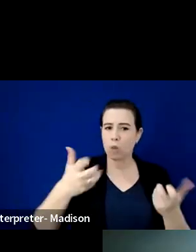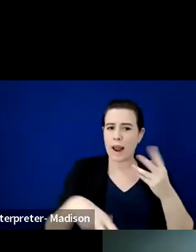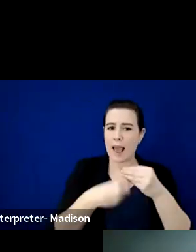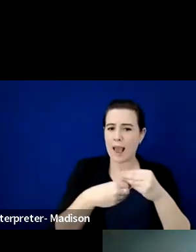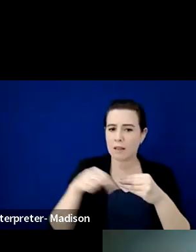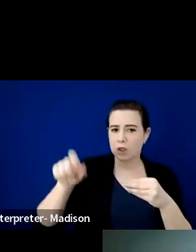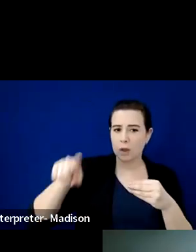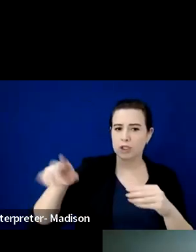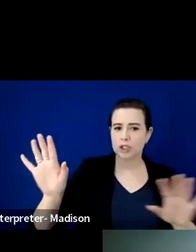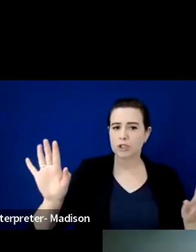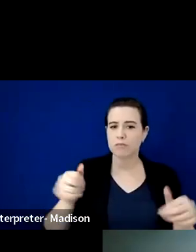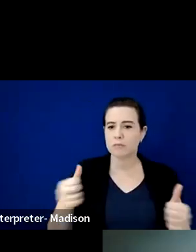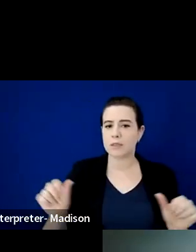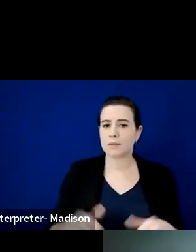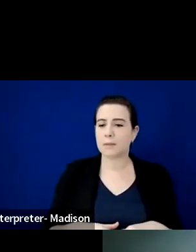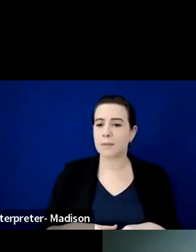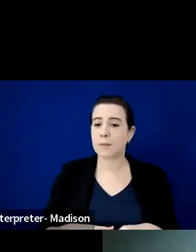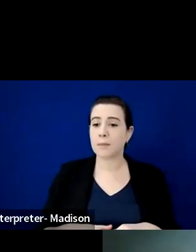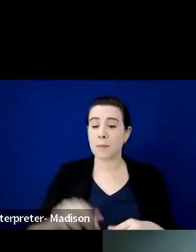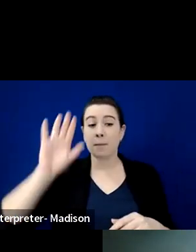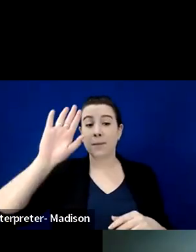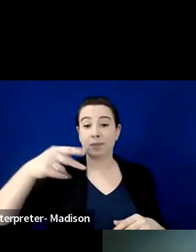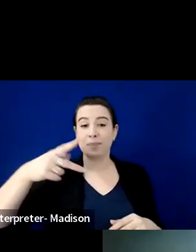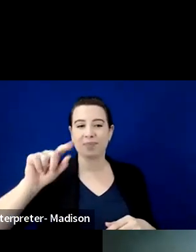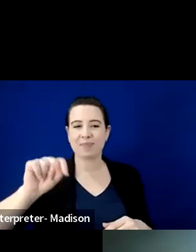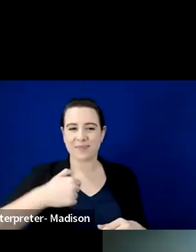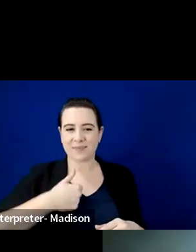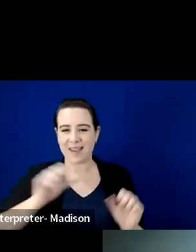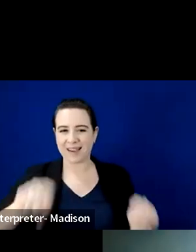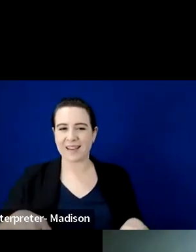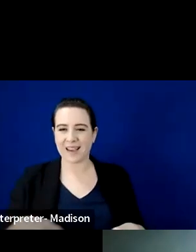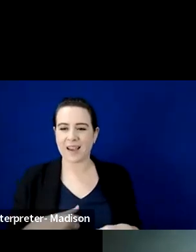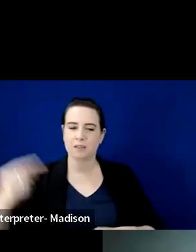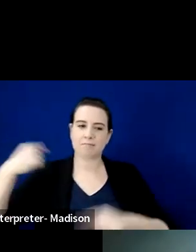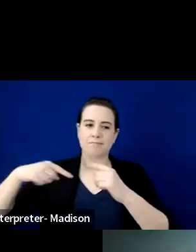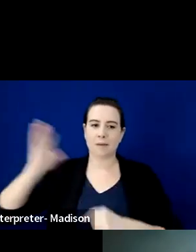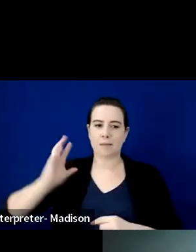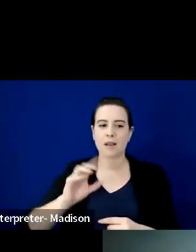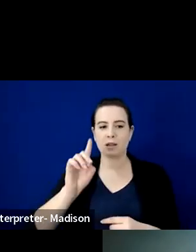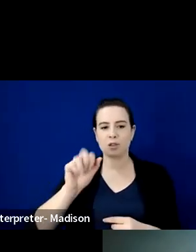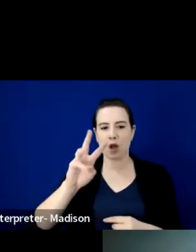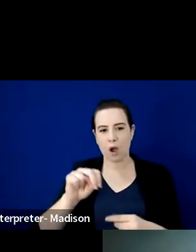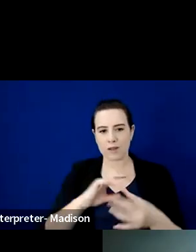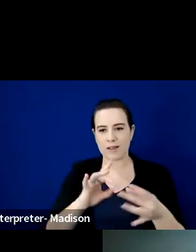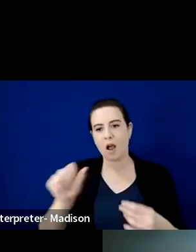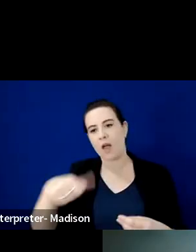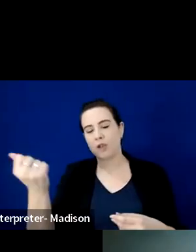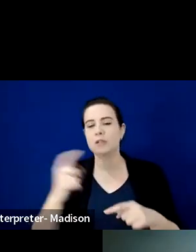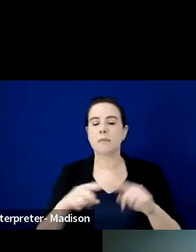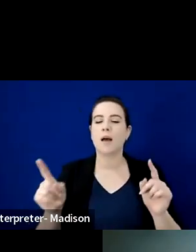Really appreciate those points and those examples certainly as a -- as a tool for folks to use to take with them. Anyone else have something they would like to add around this question? Shaylin, I can.